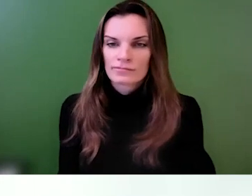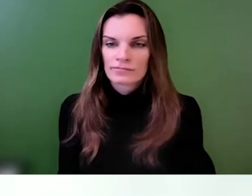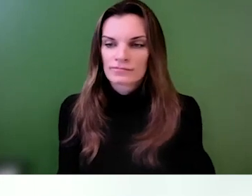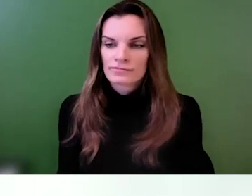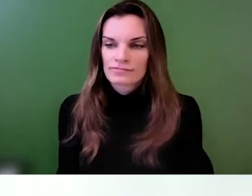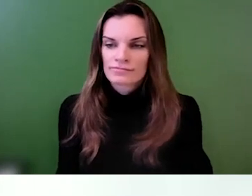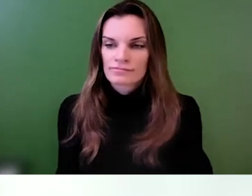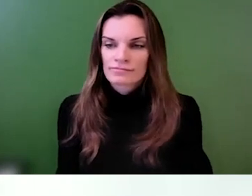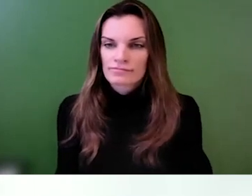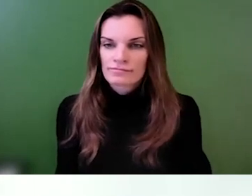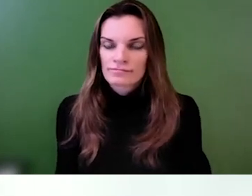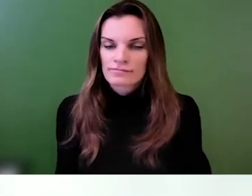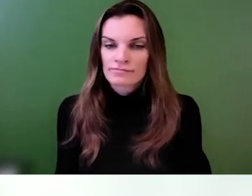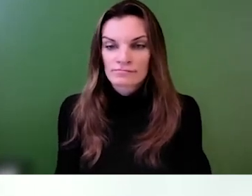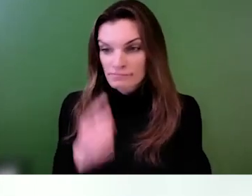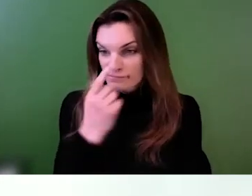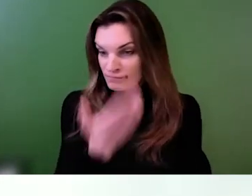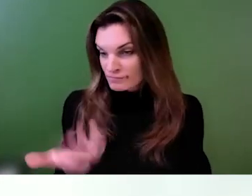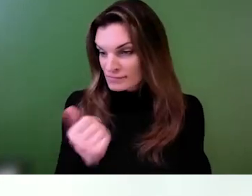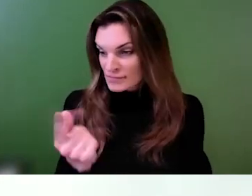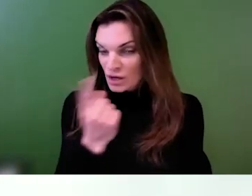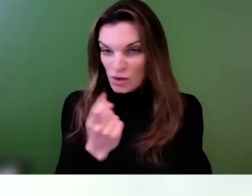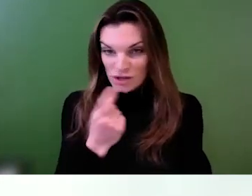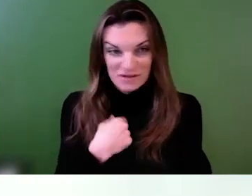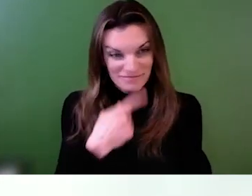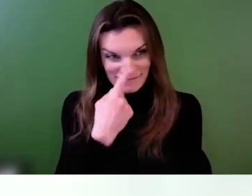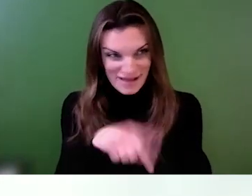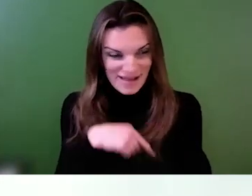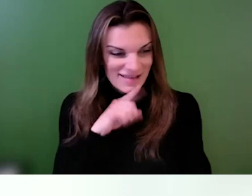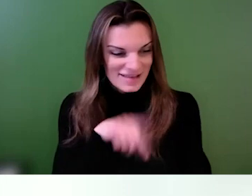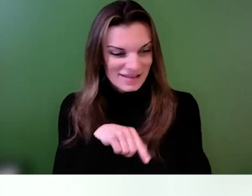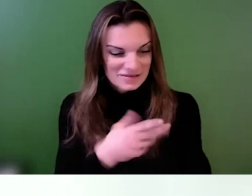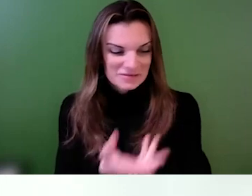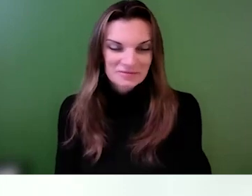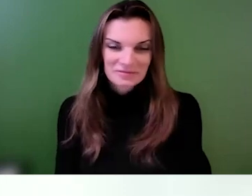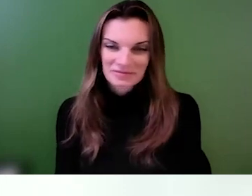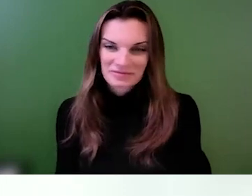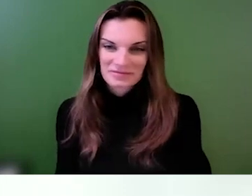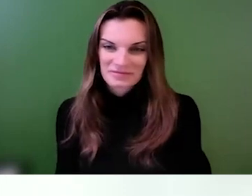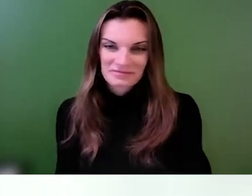So I'm happy to take any questions about any of what I just went over. Or send it back